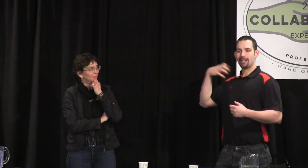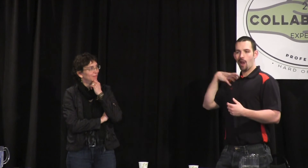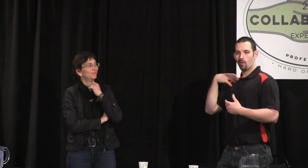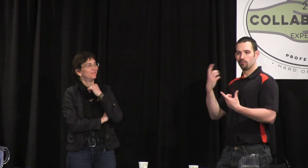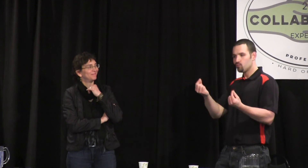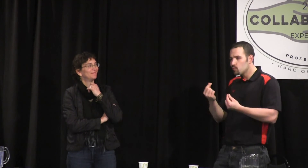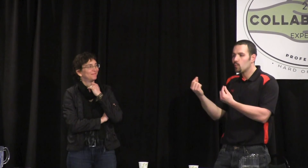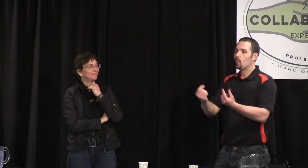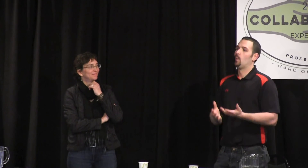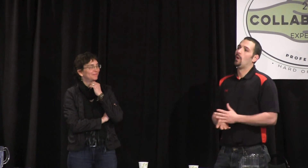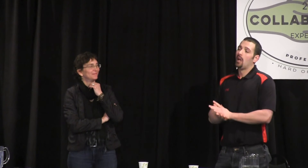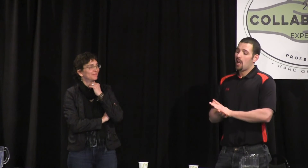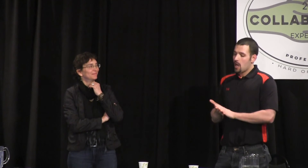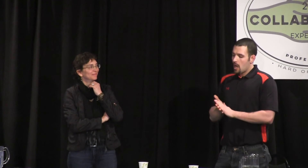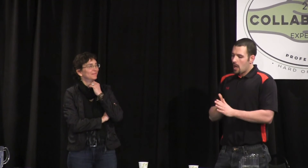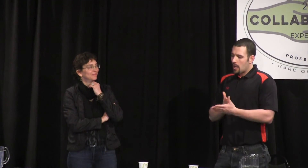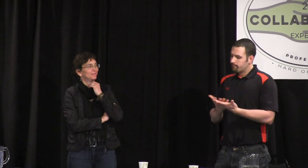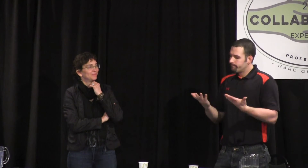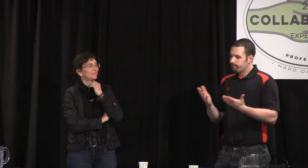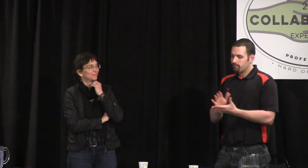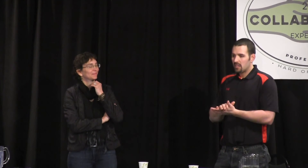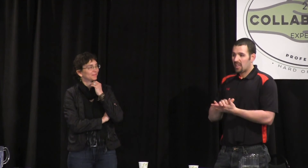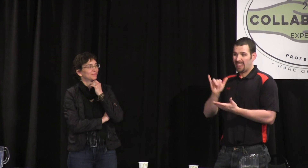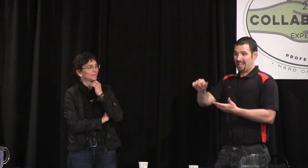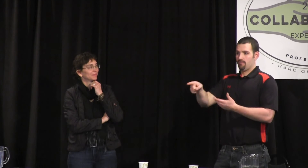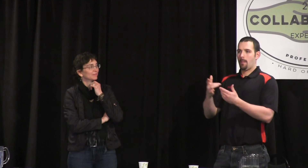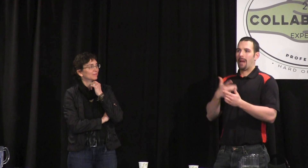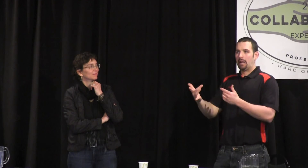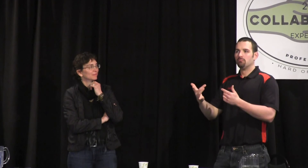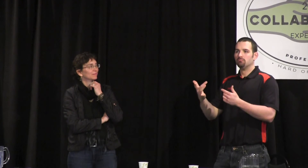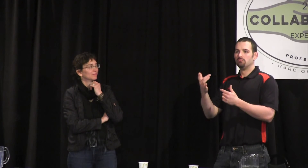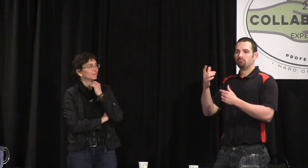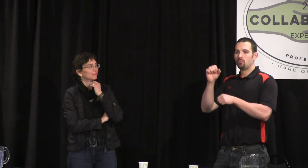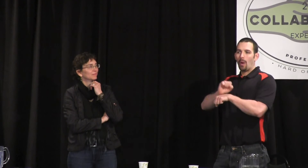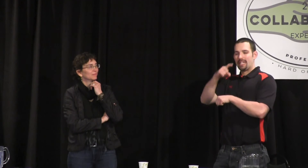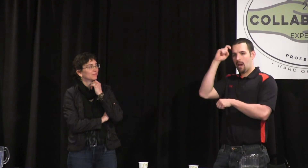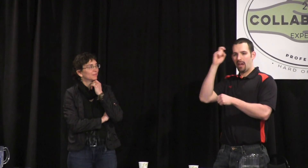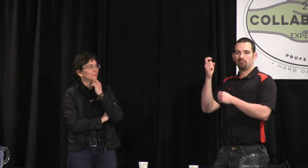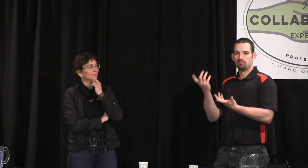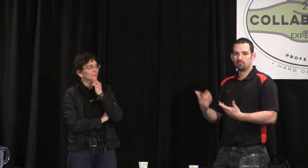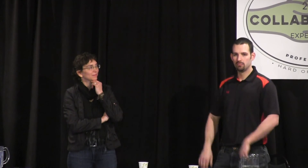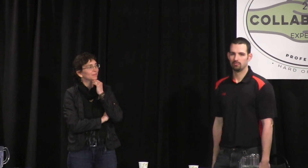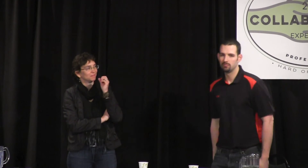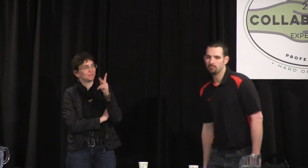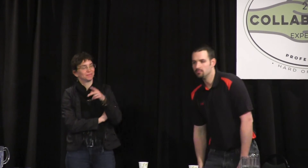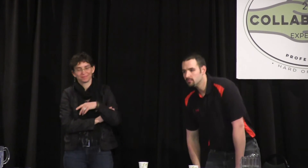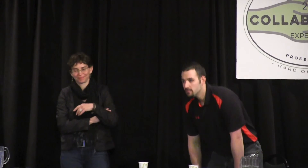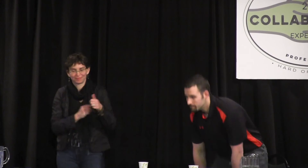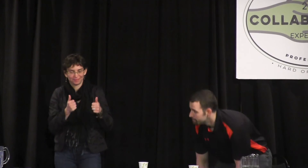And I, you know, liked what I was doing. I liked being outdoors. And that was the kind of work I tended to do,